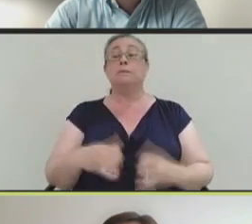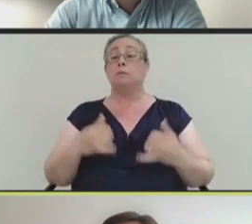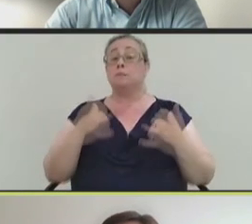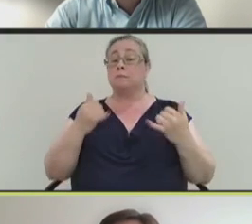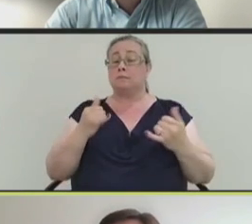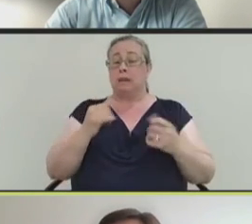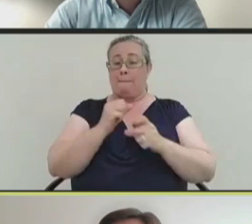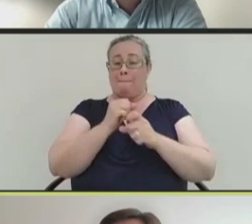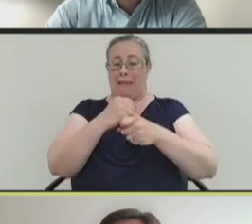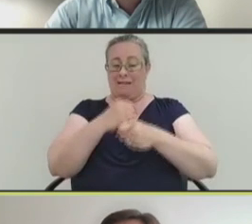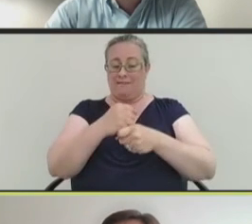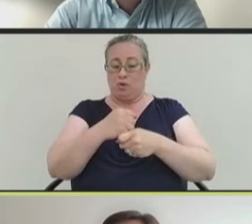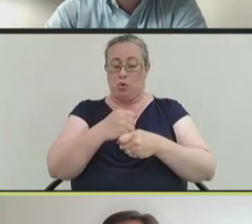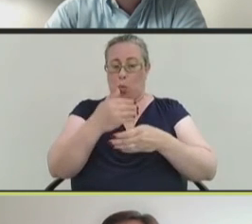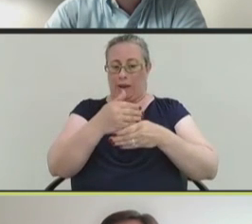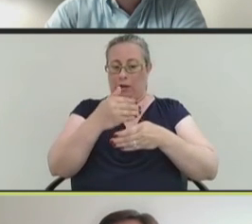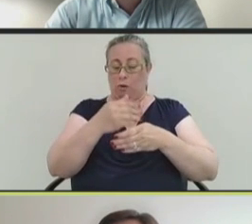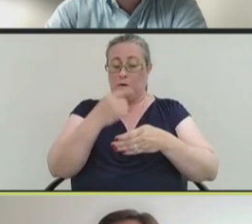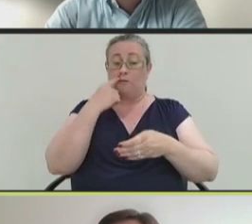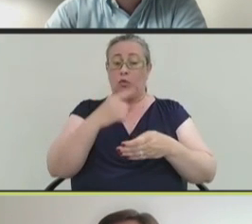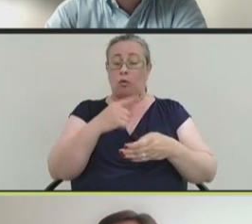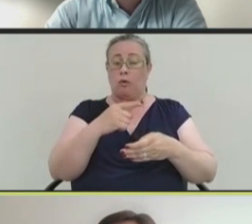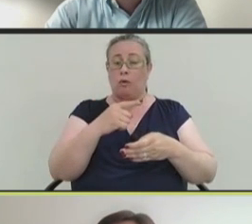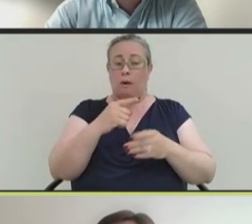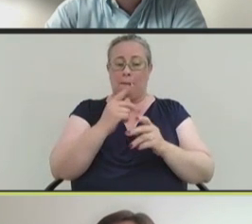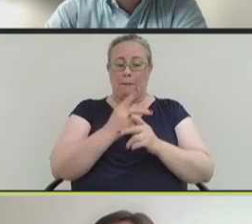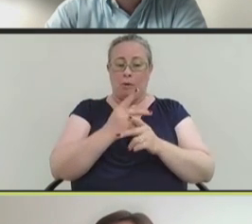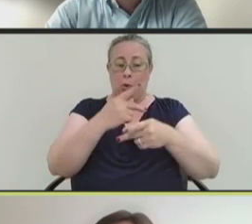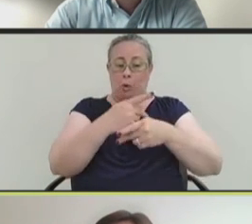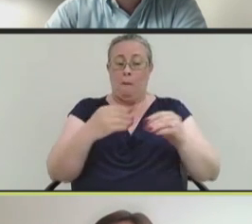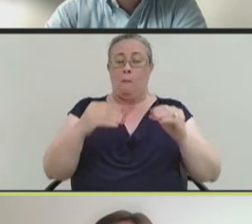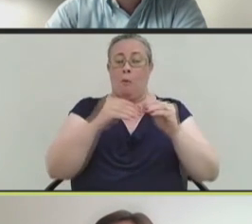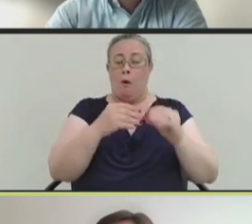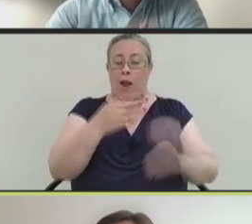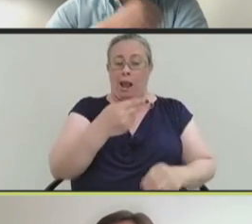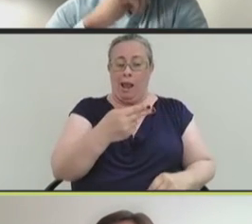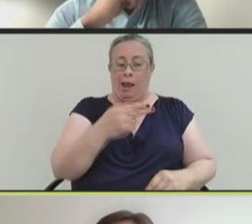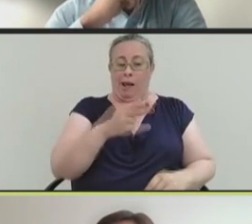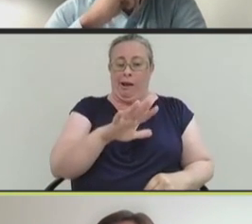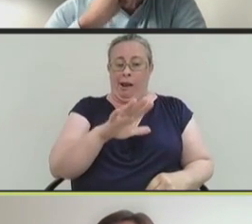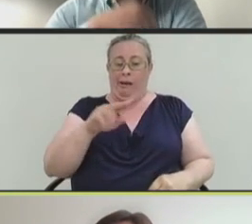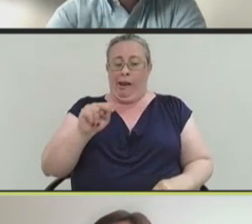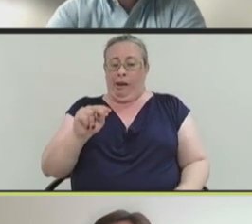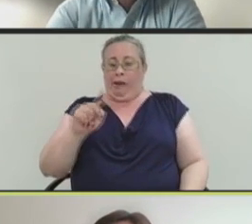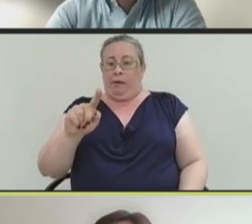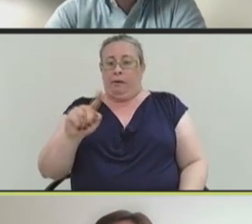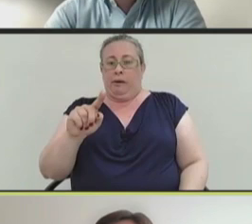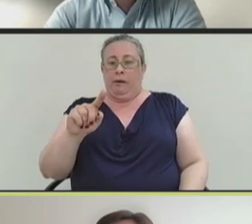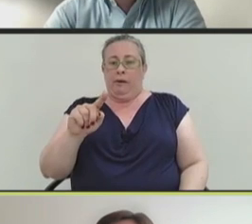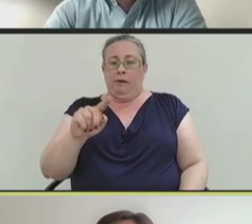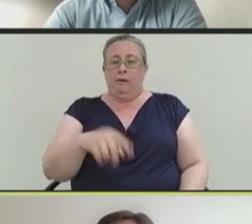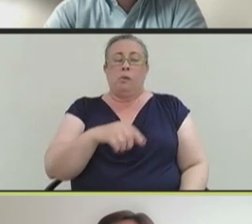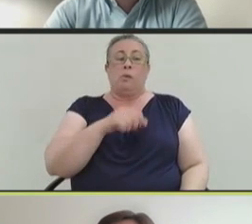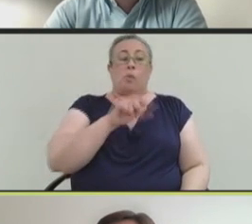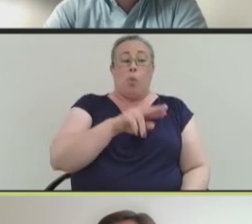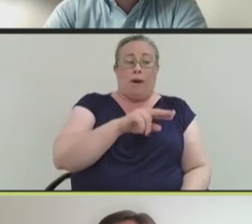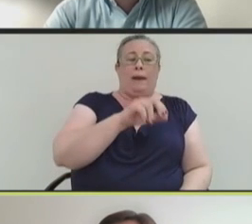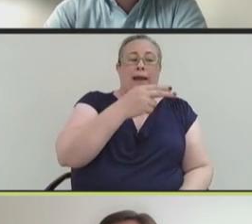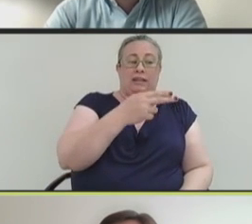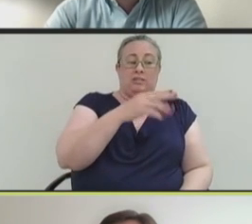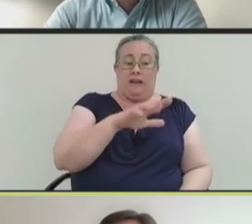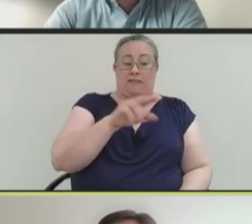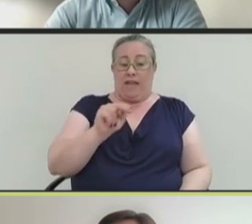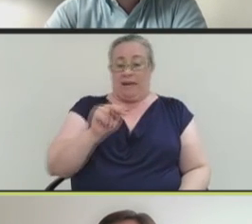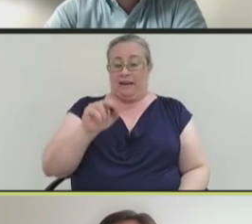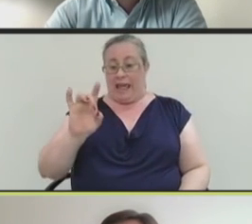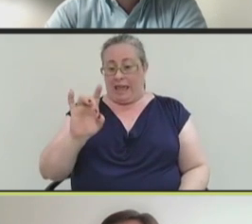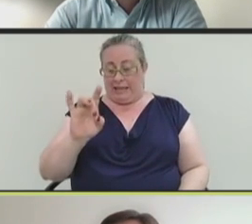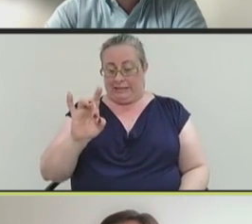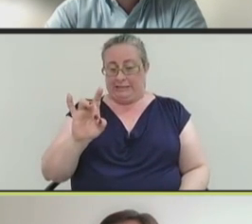window to produce more H5N1 or H5N8 is there because our season of production